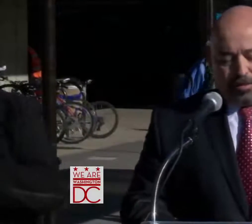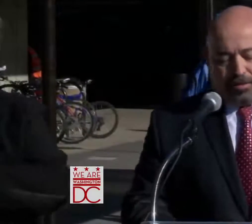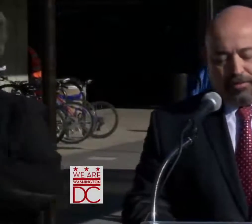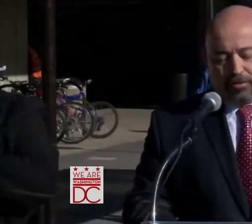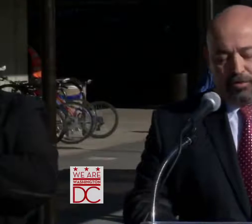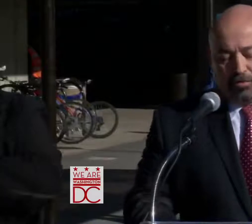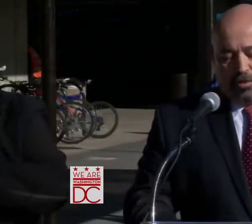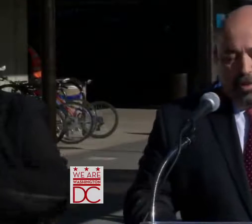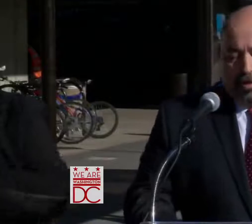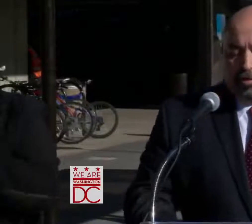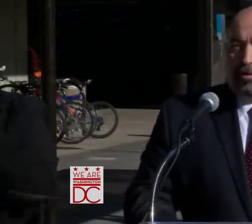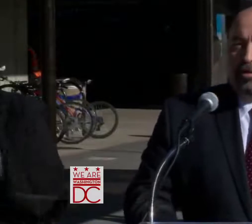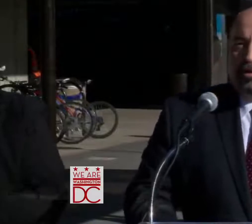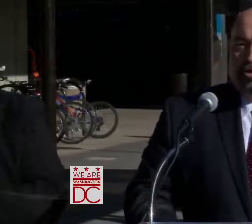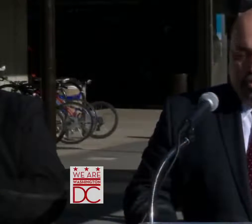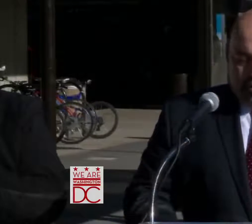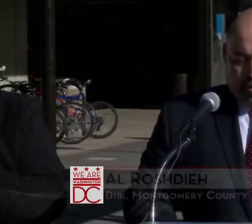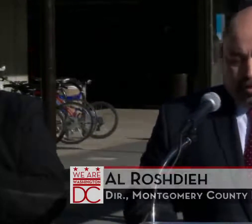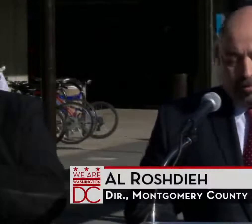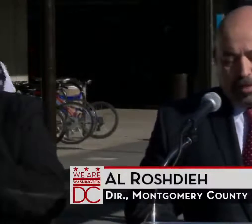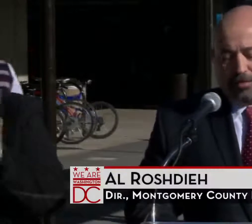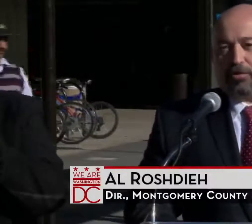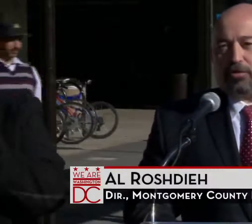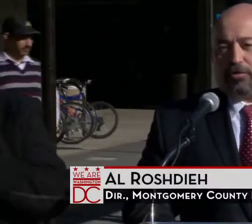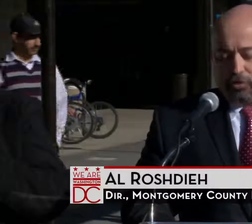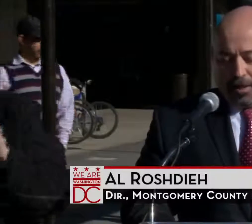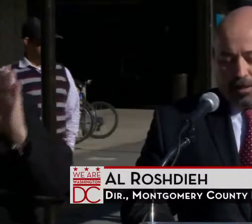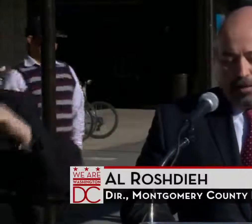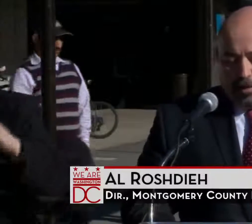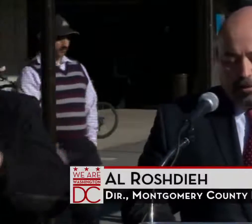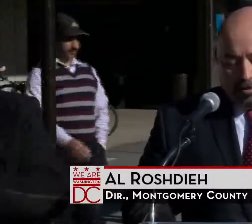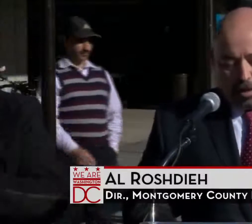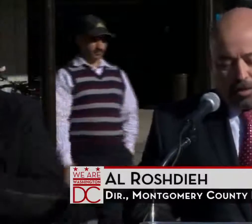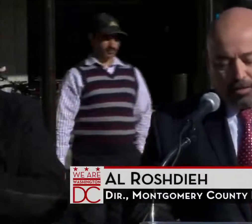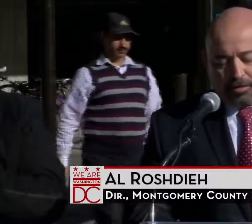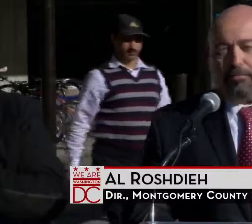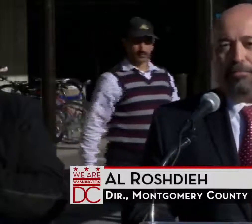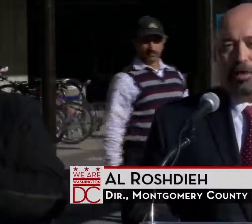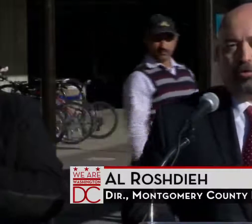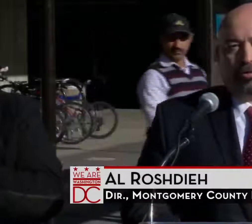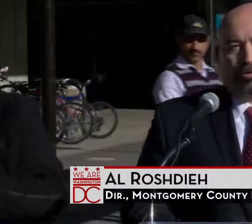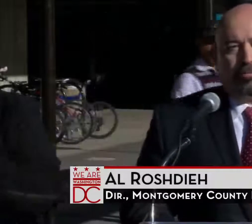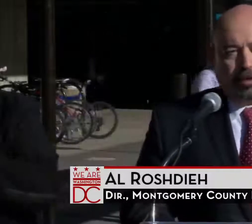SYSTEM SO COMMUTERS SHOULD EXPECT SURGE 10 TO CAUSE MAJOR,